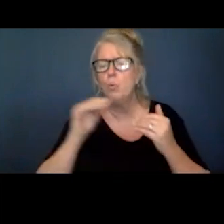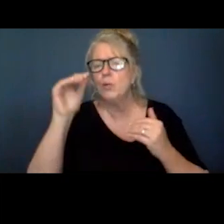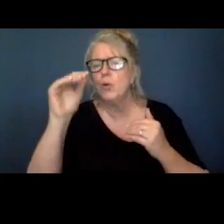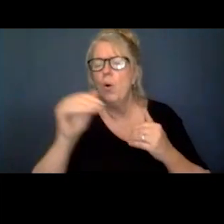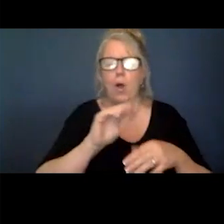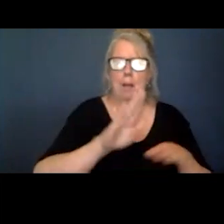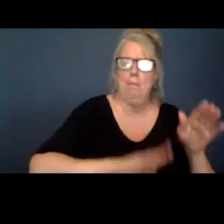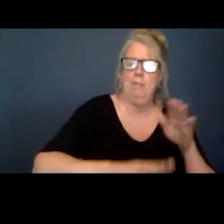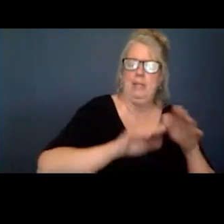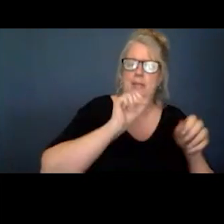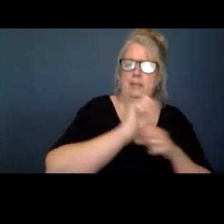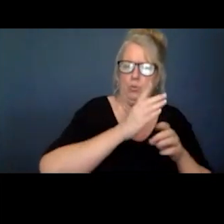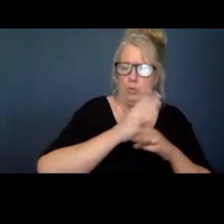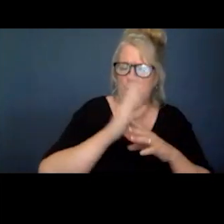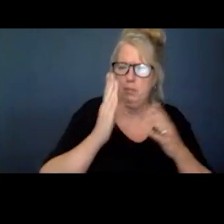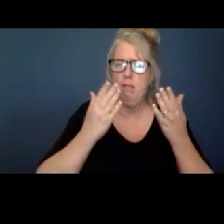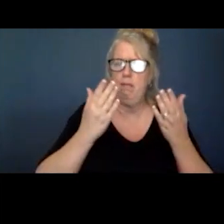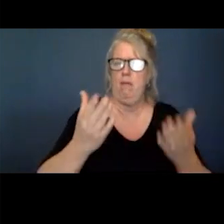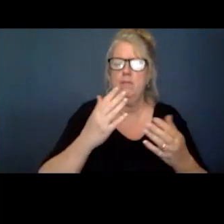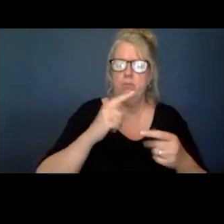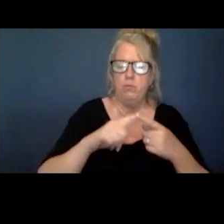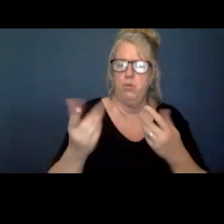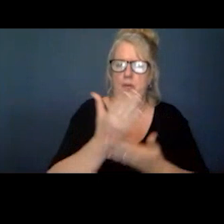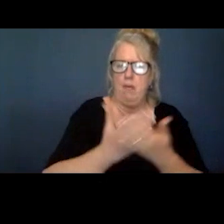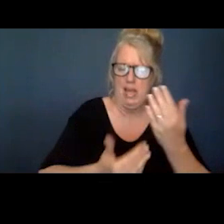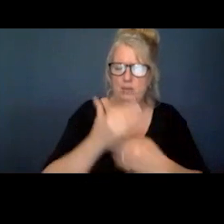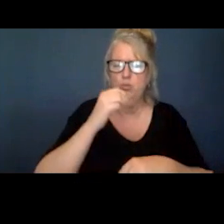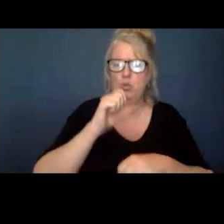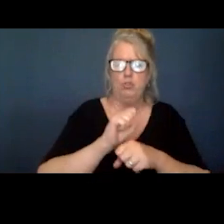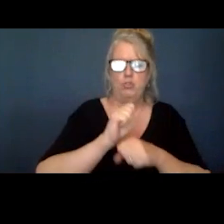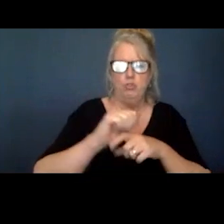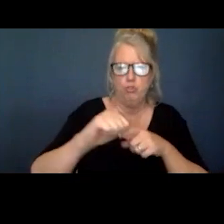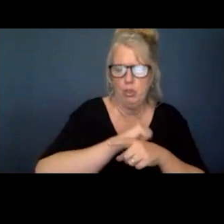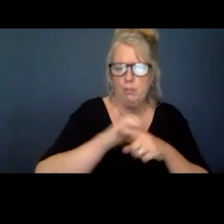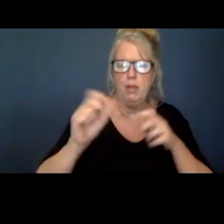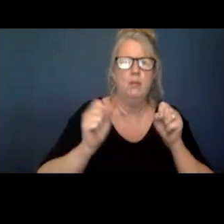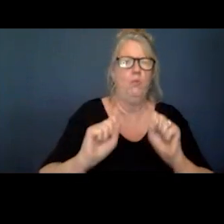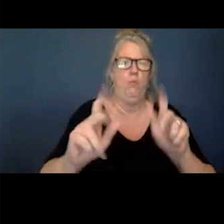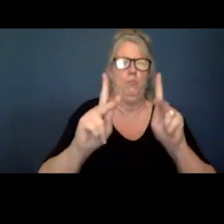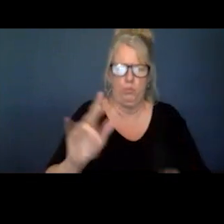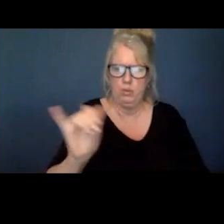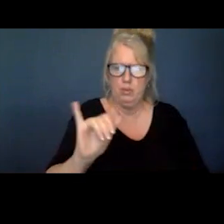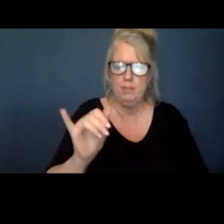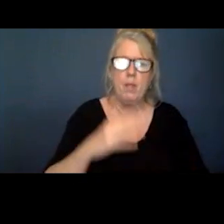counseling and offer hands-on training and job shadowing opportunities. And because we've been